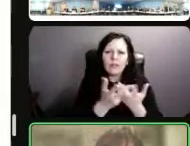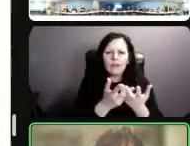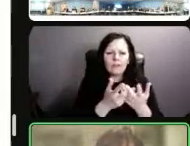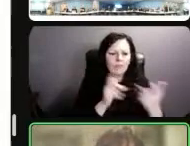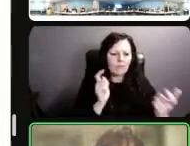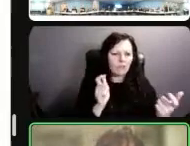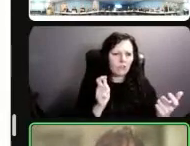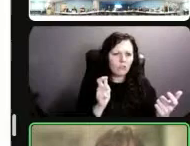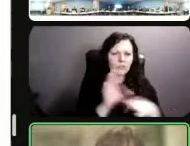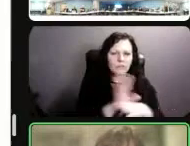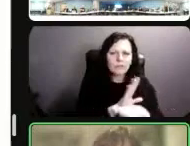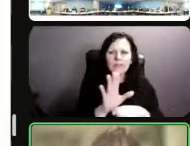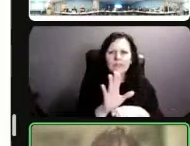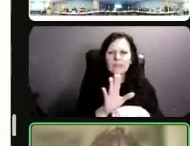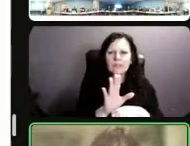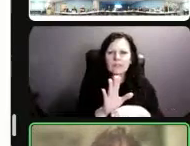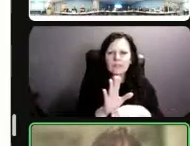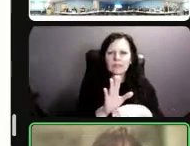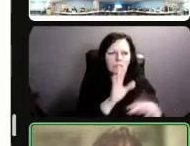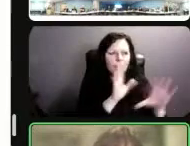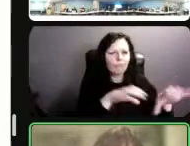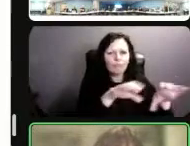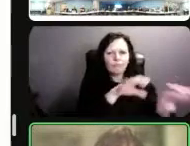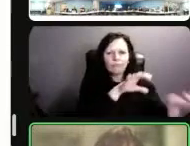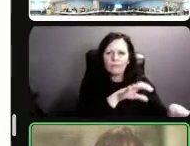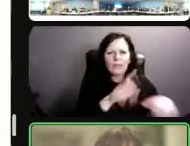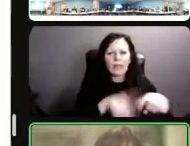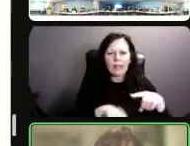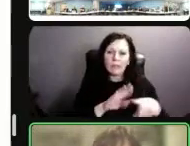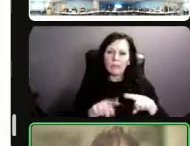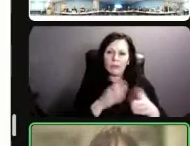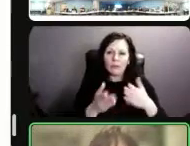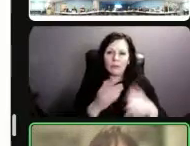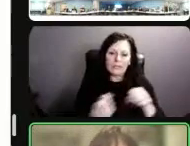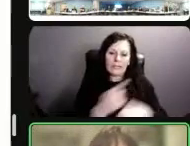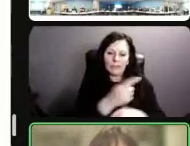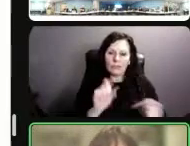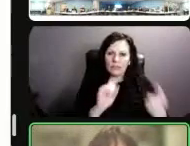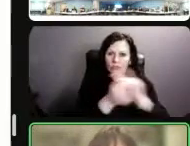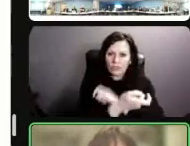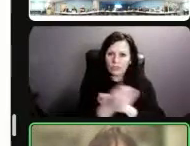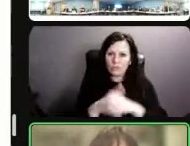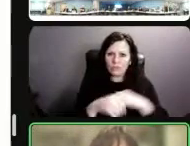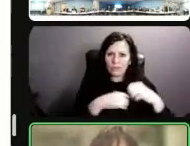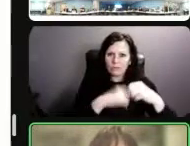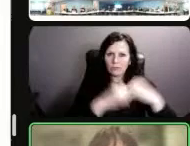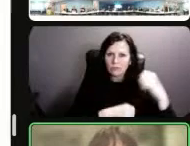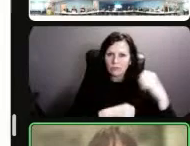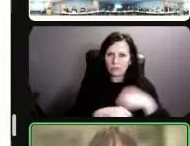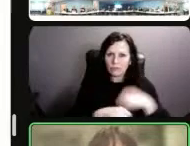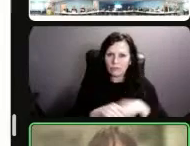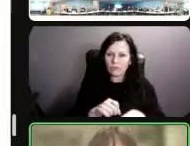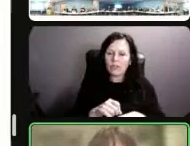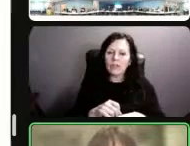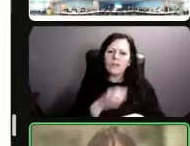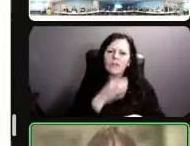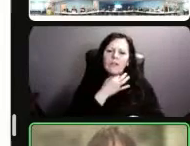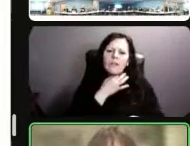CHANGE THE STRUCTURE OF